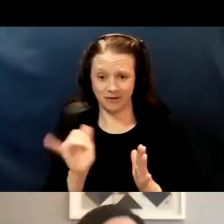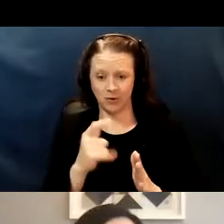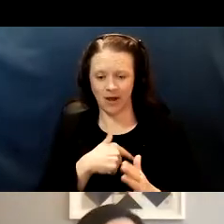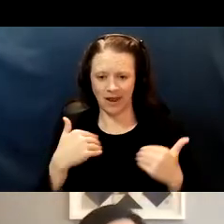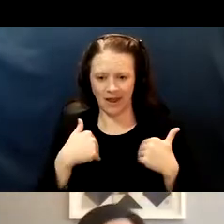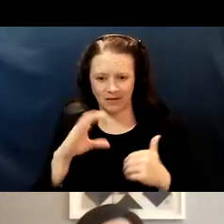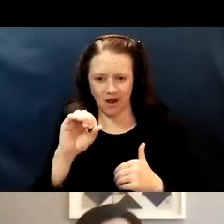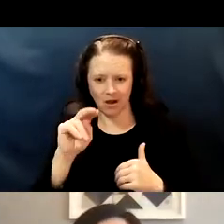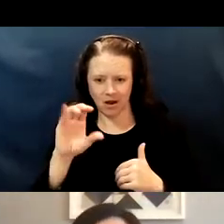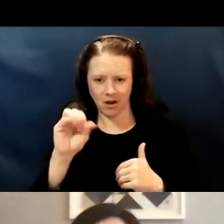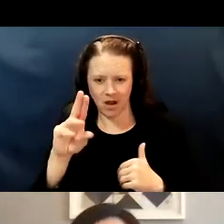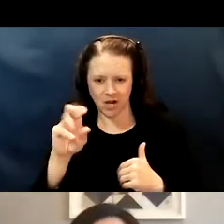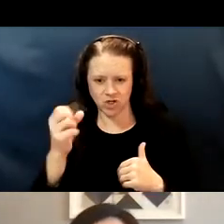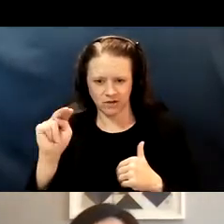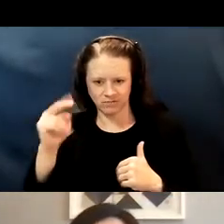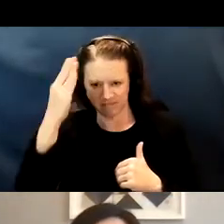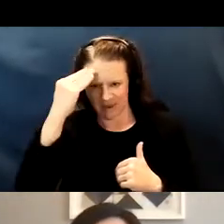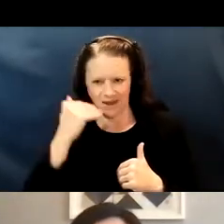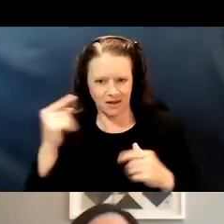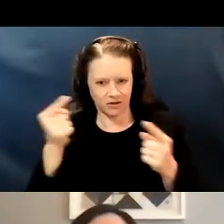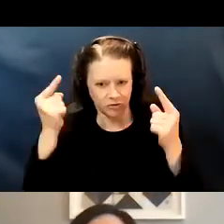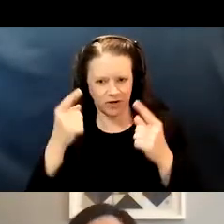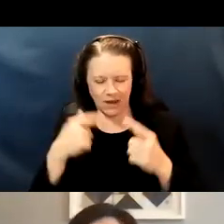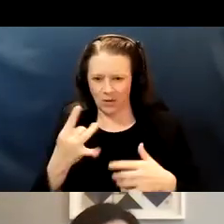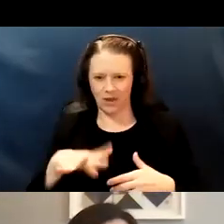I don't like to join Zoom unless I can avoid it. Because it's hard